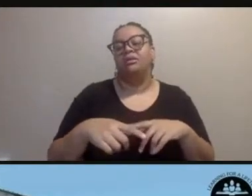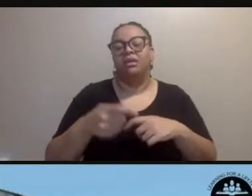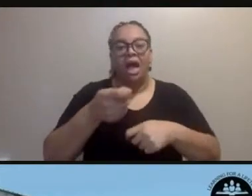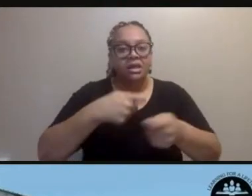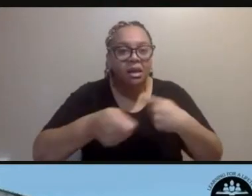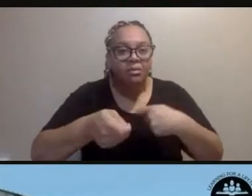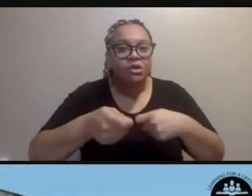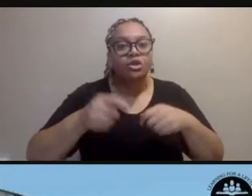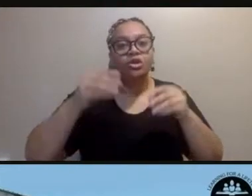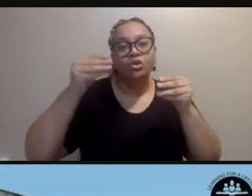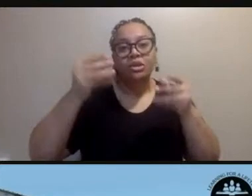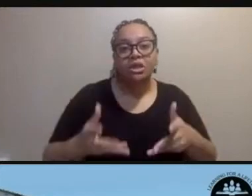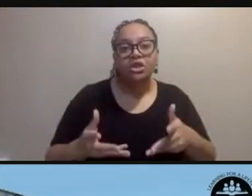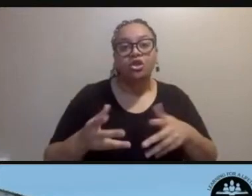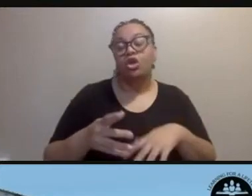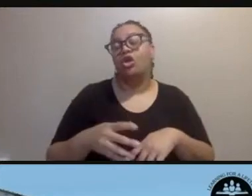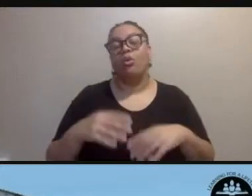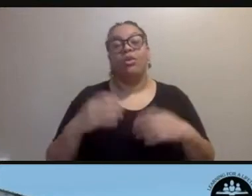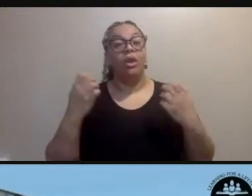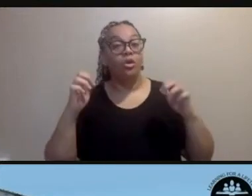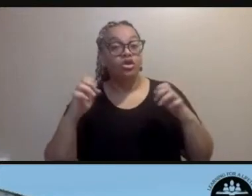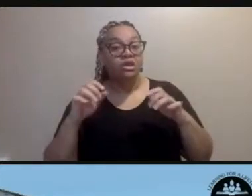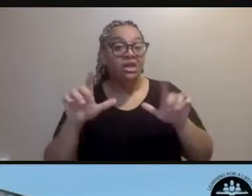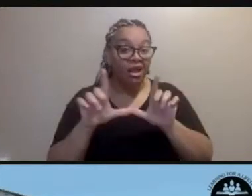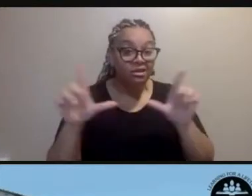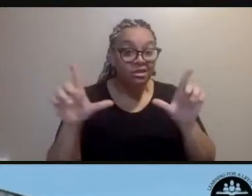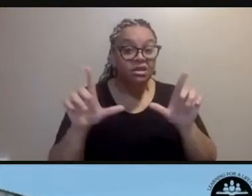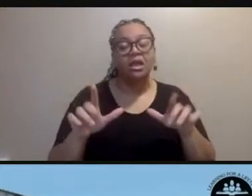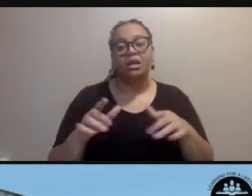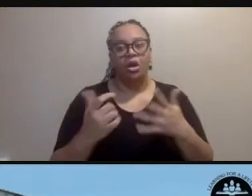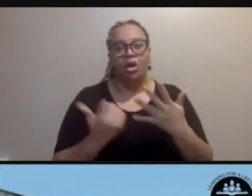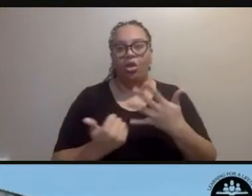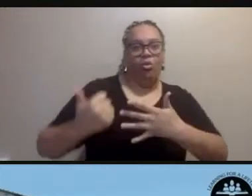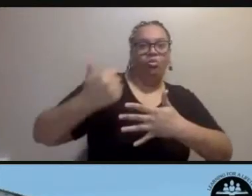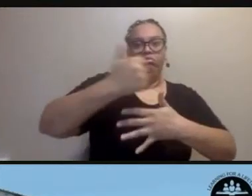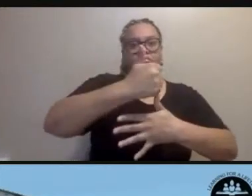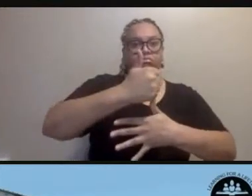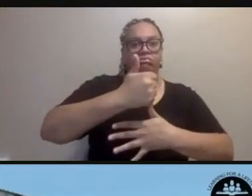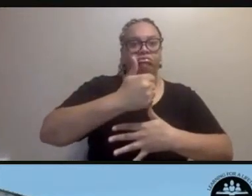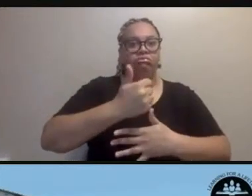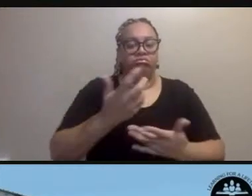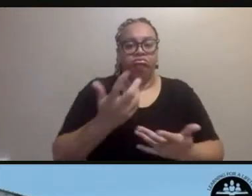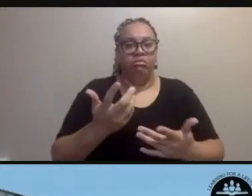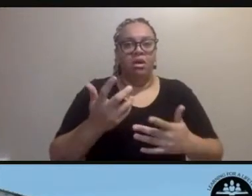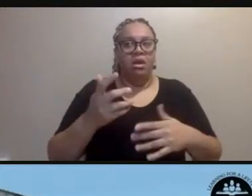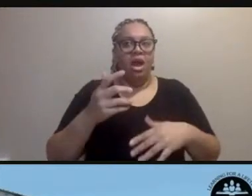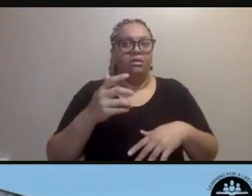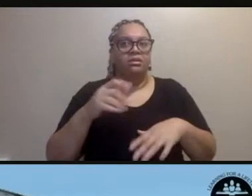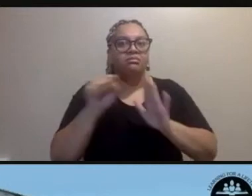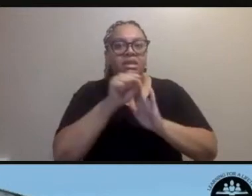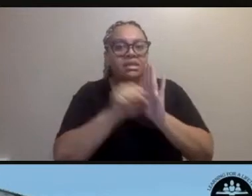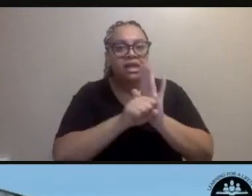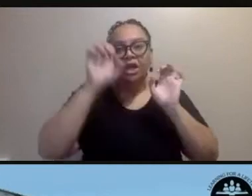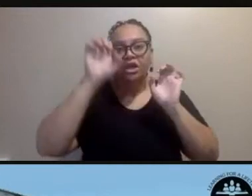BELIEVE I CAN BRING TO THE BOARD EXPERIENCE AS AN EDUCATOR STARTING AS A